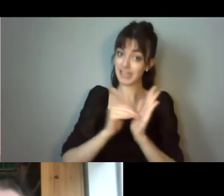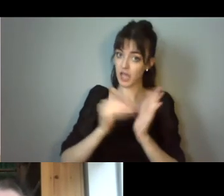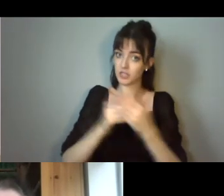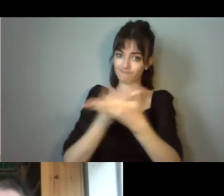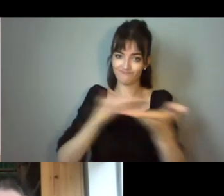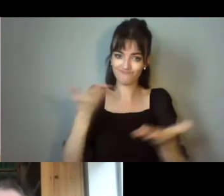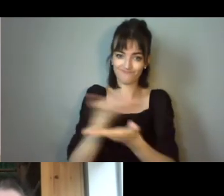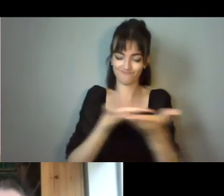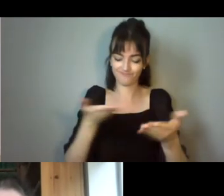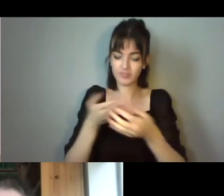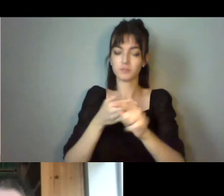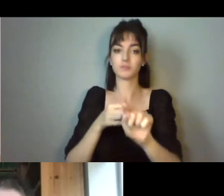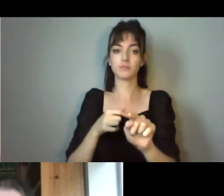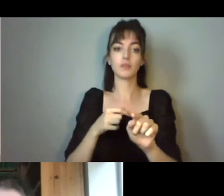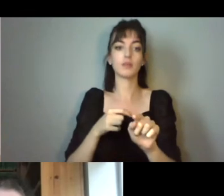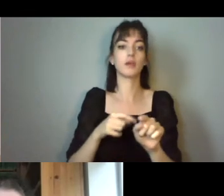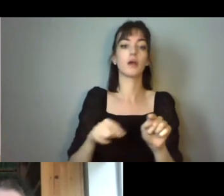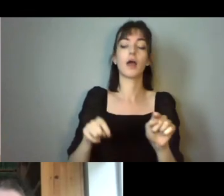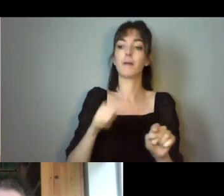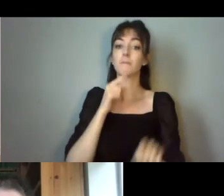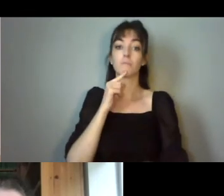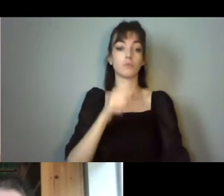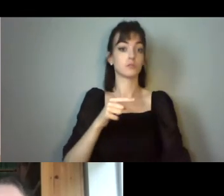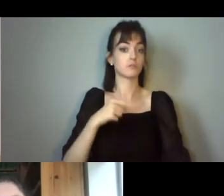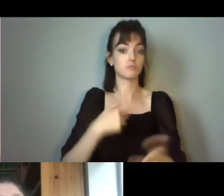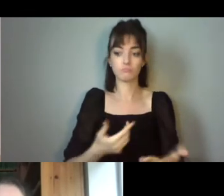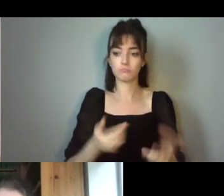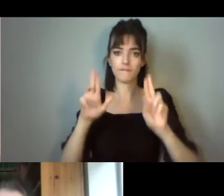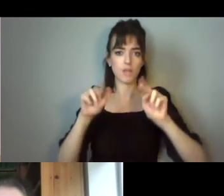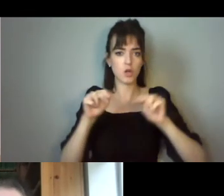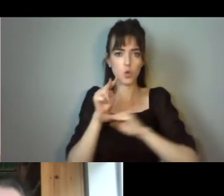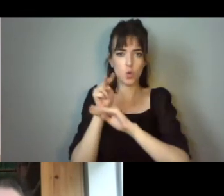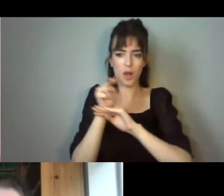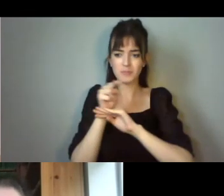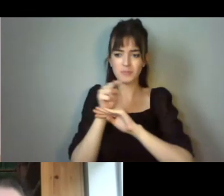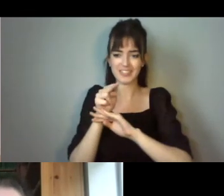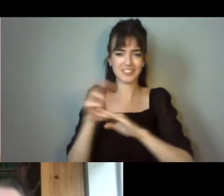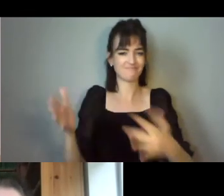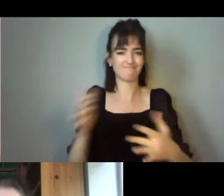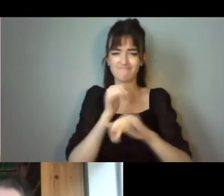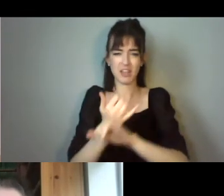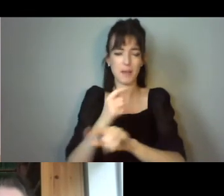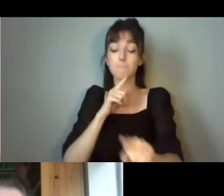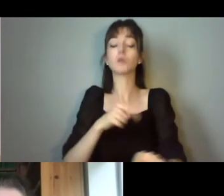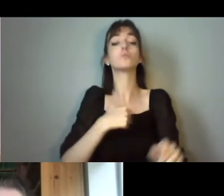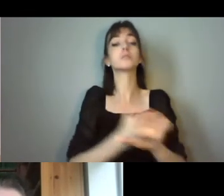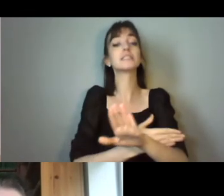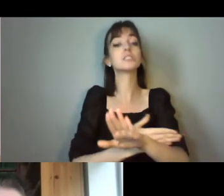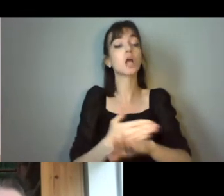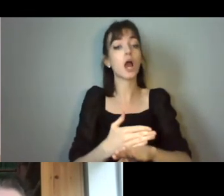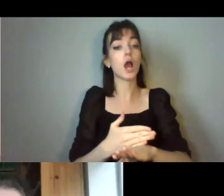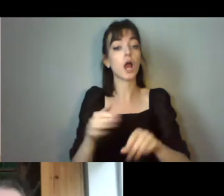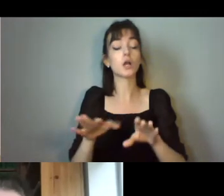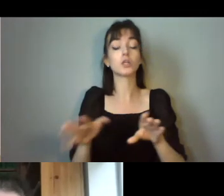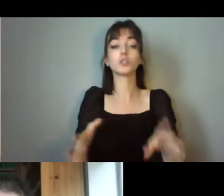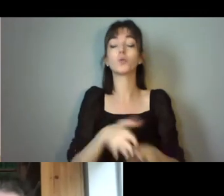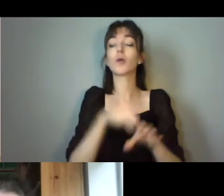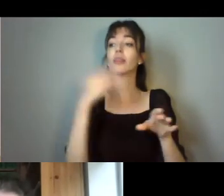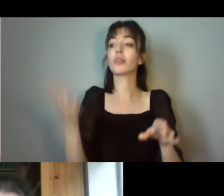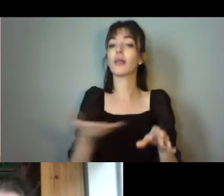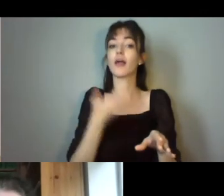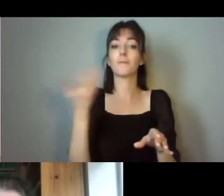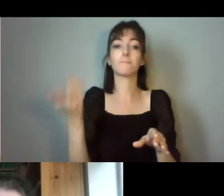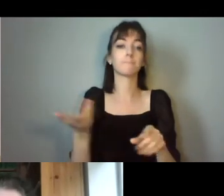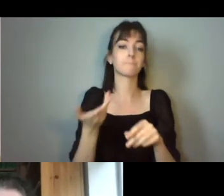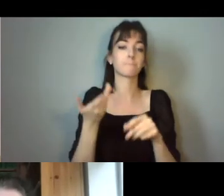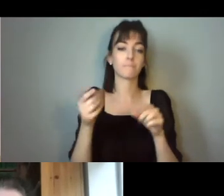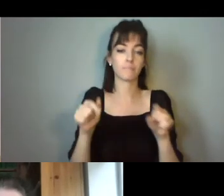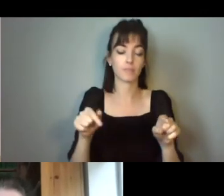get any of them new observations, but they started with the they already have a list of the issues,